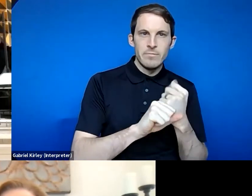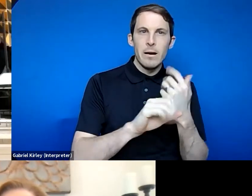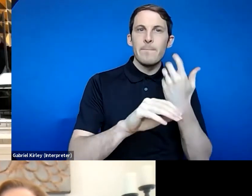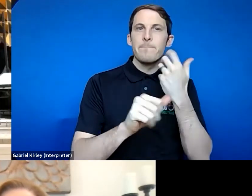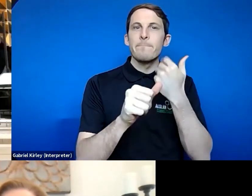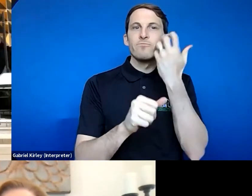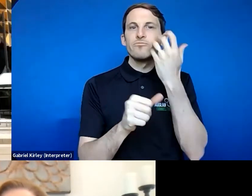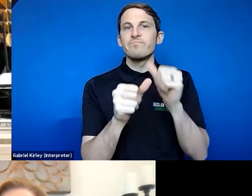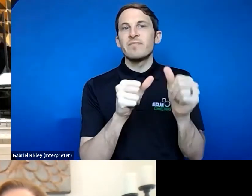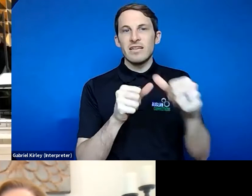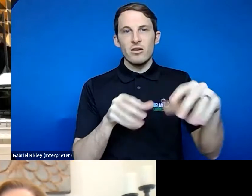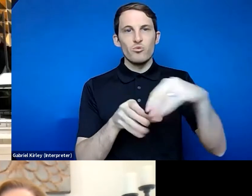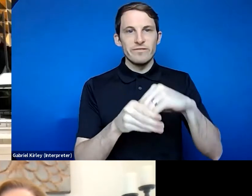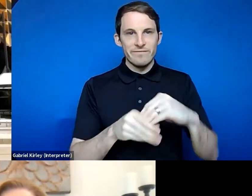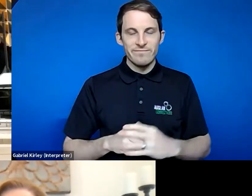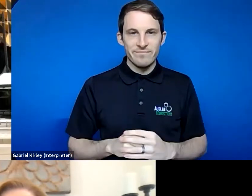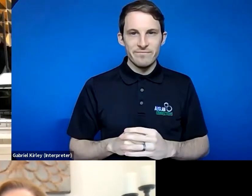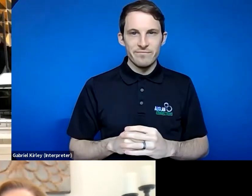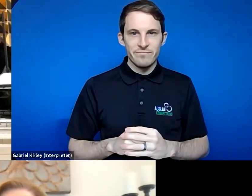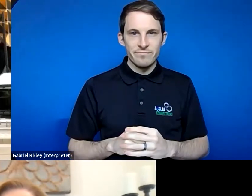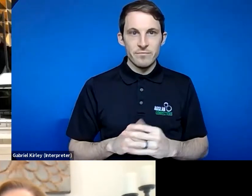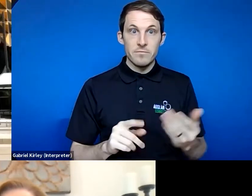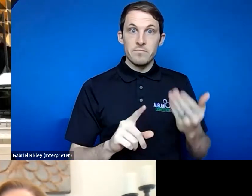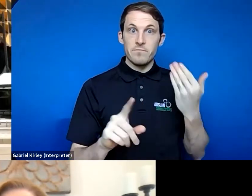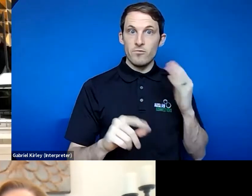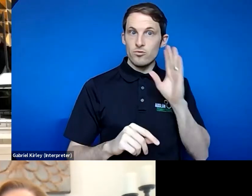In the Equality Talks events earlier this week the conversation explored how we might